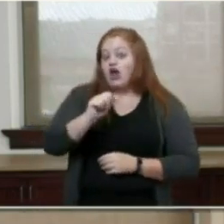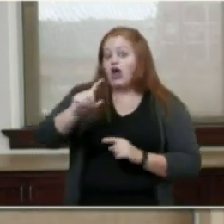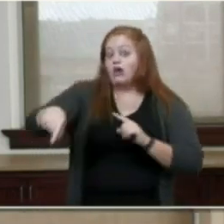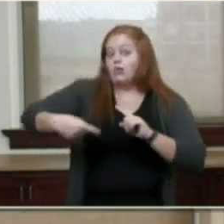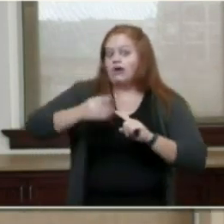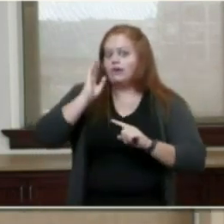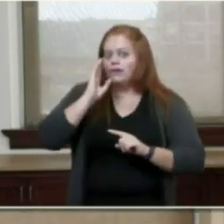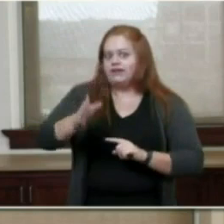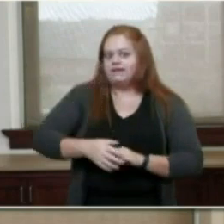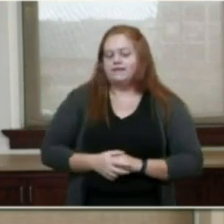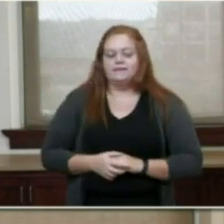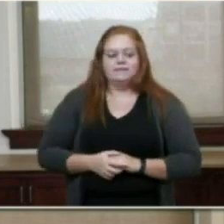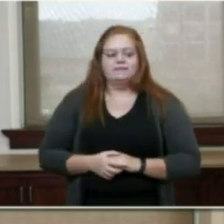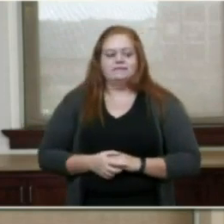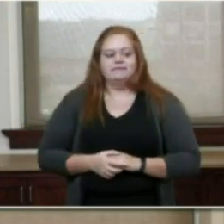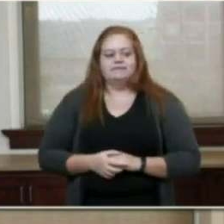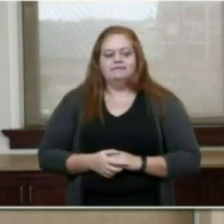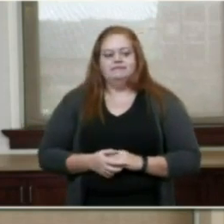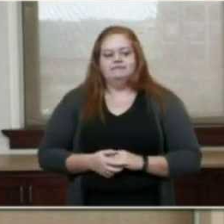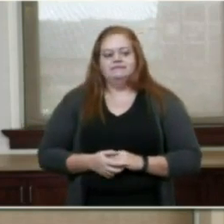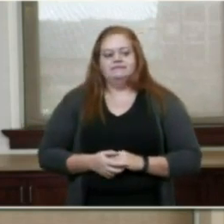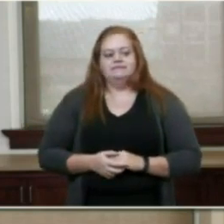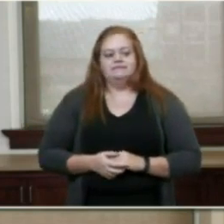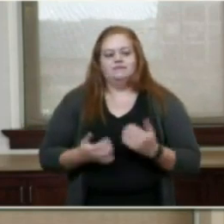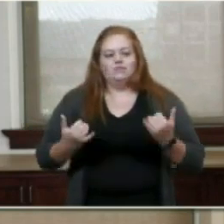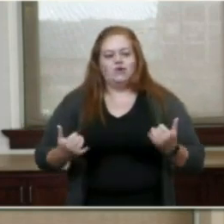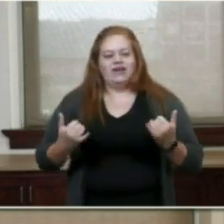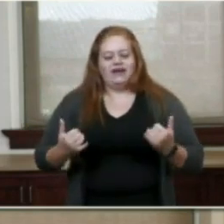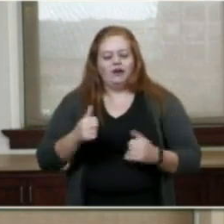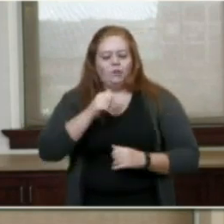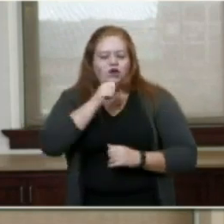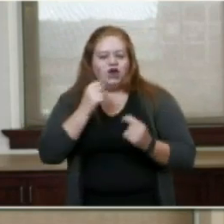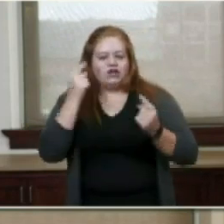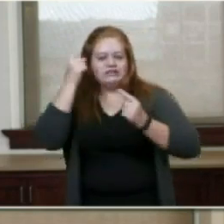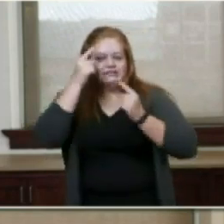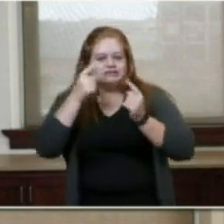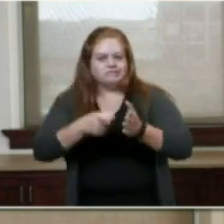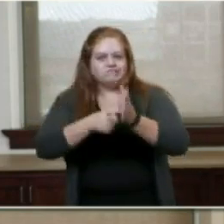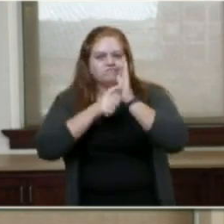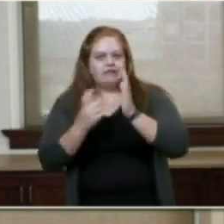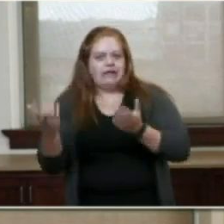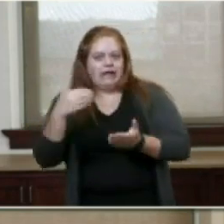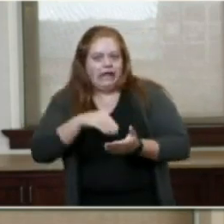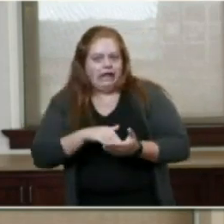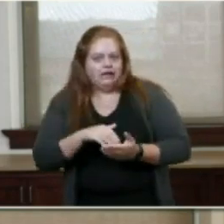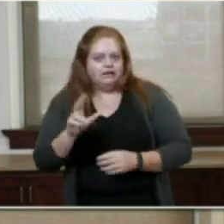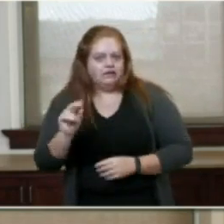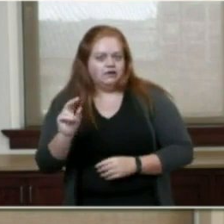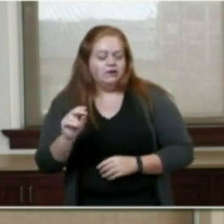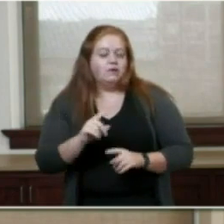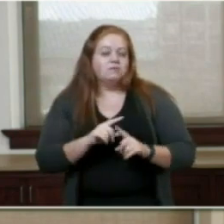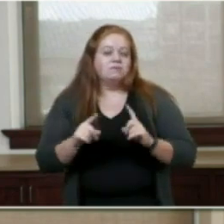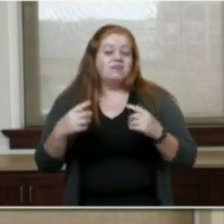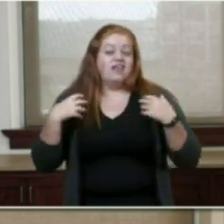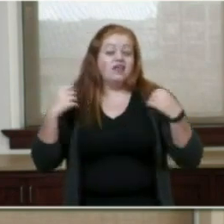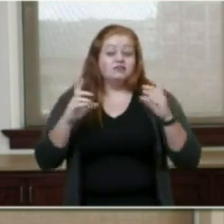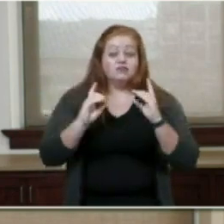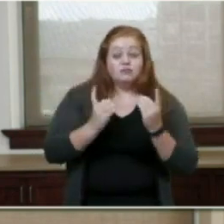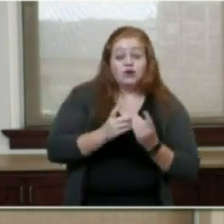considered? Um Well they're not being considered necessarily at this time. But what what I can say is that the health department and dr bogan and her